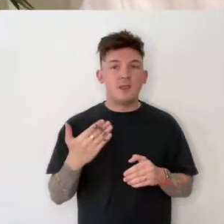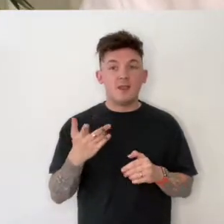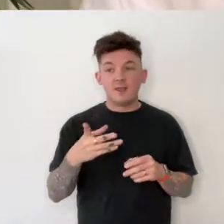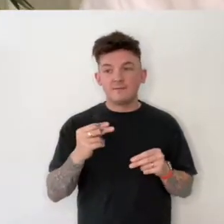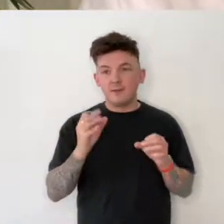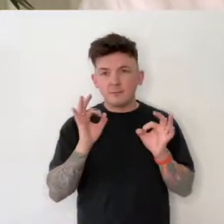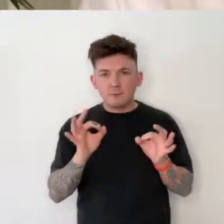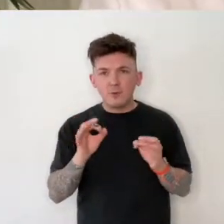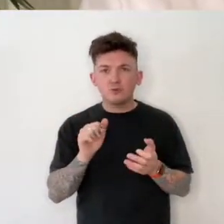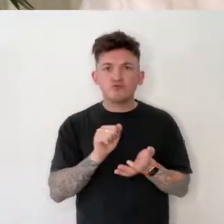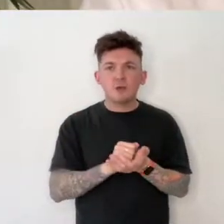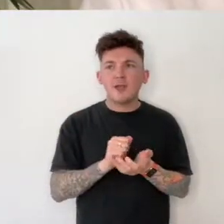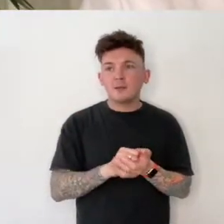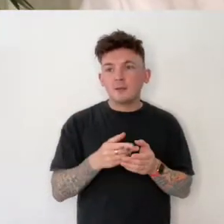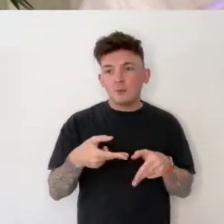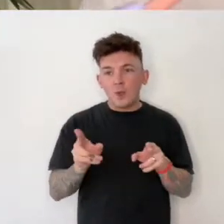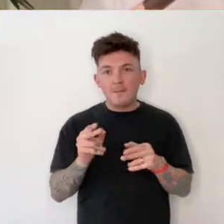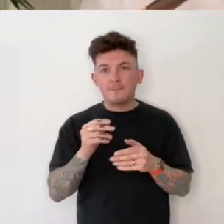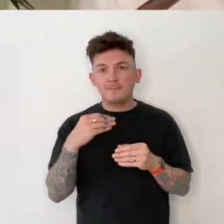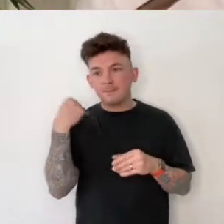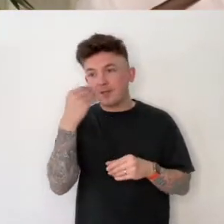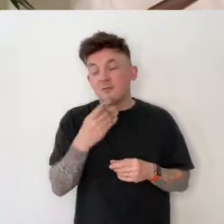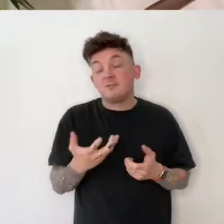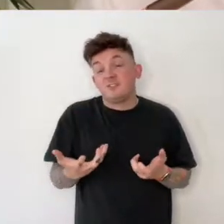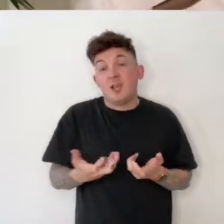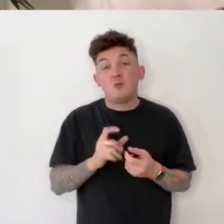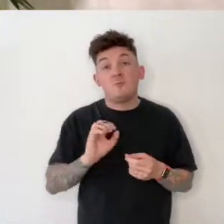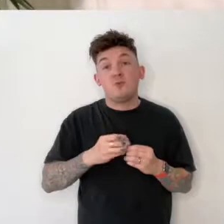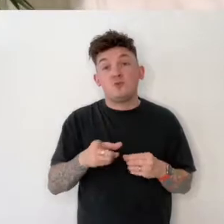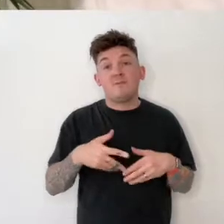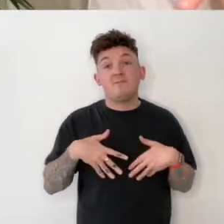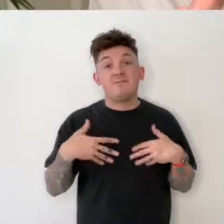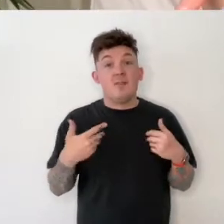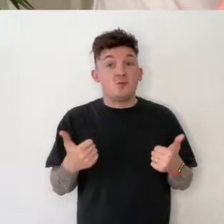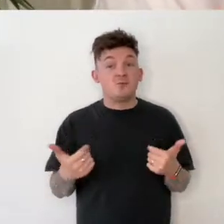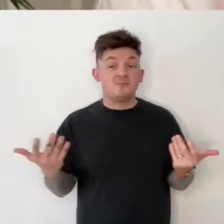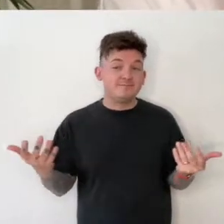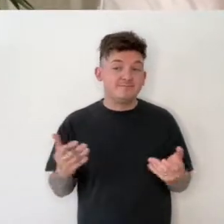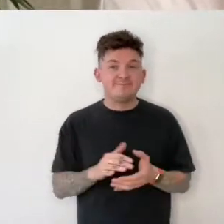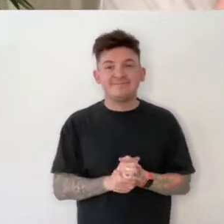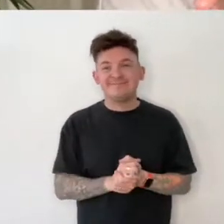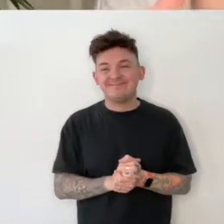it's however it makes you feel, and you feel good about it i mean when it comes round to